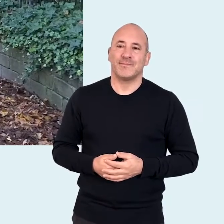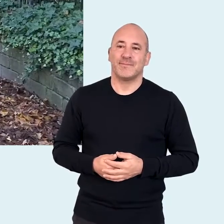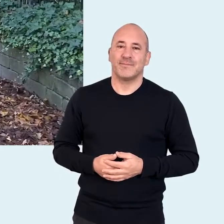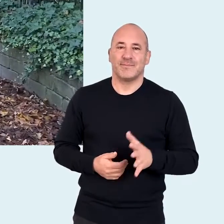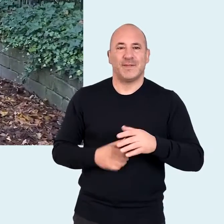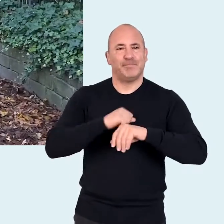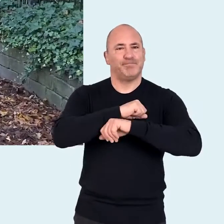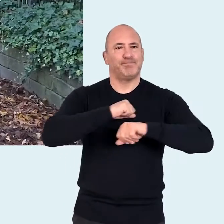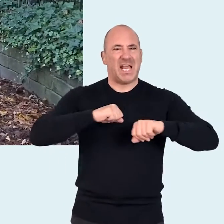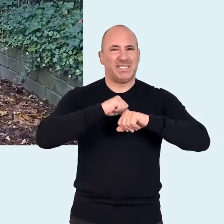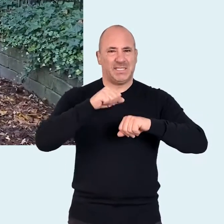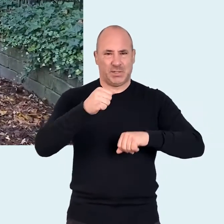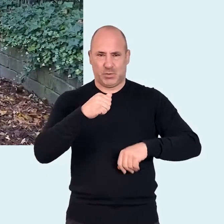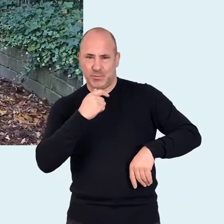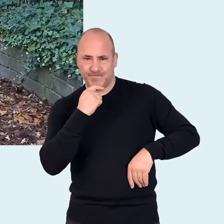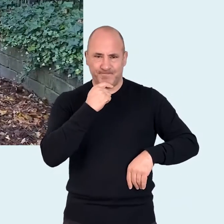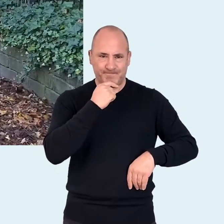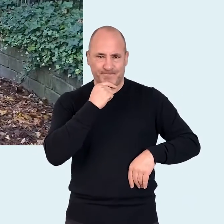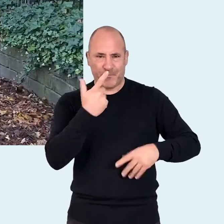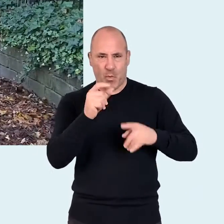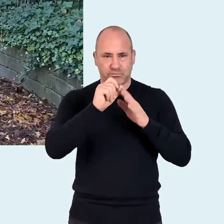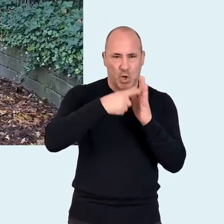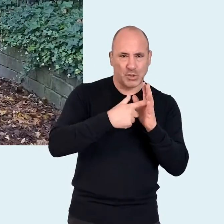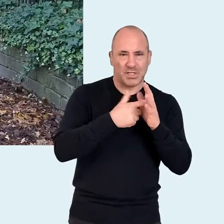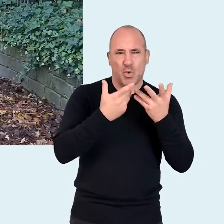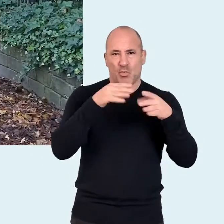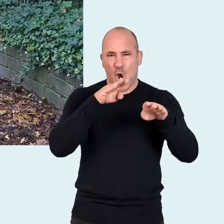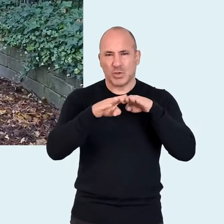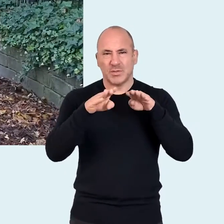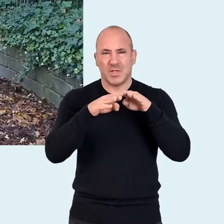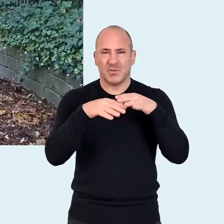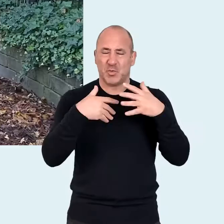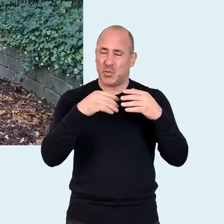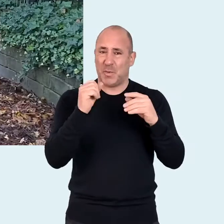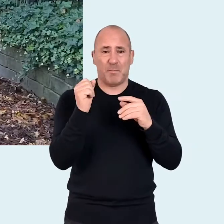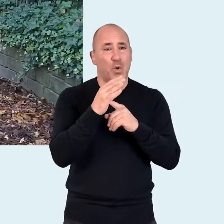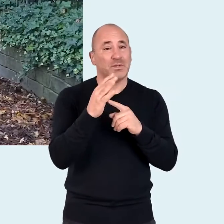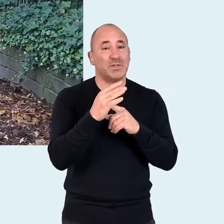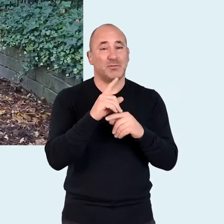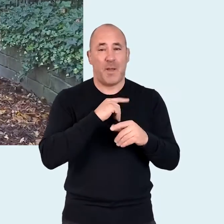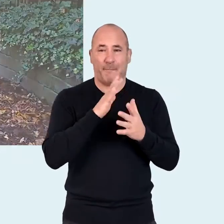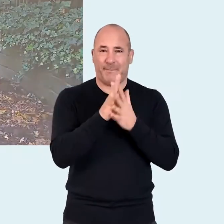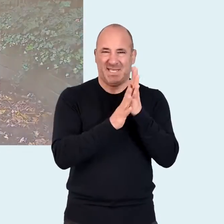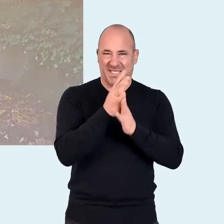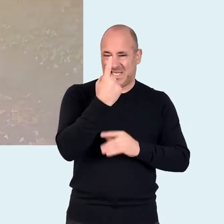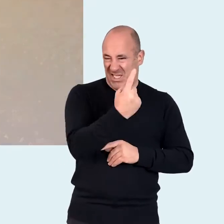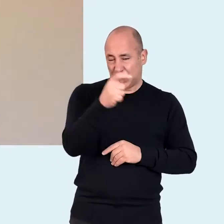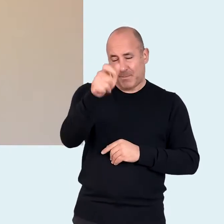The space that you choose to host your project or rehearsals is obviously very key to ensuring